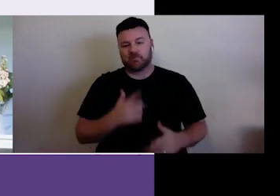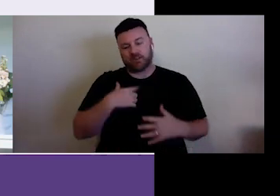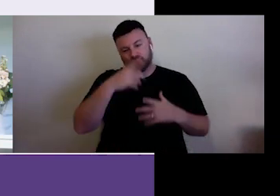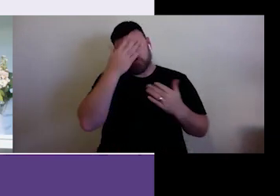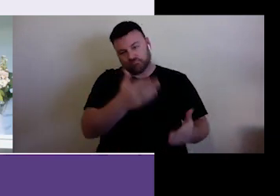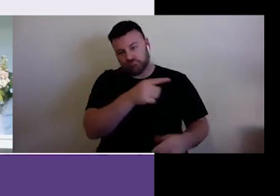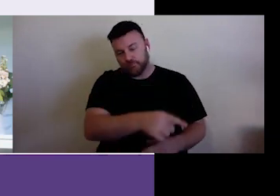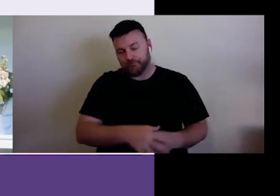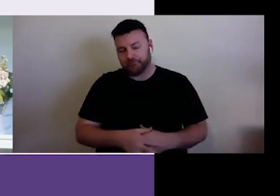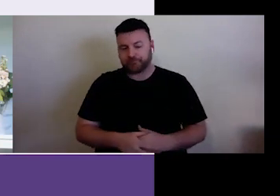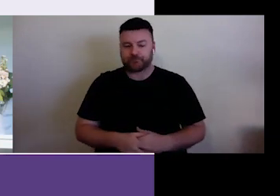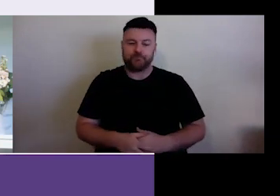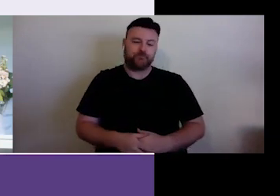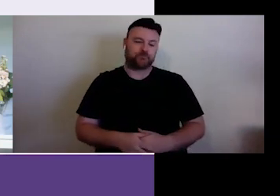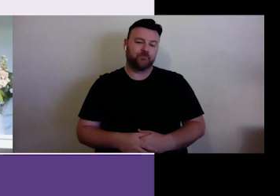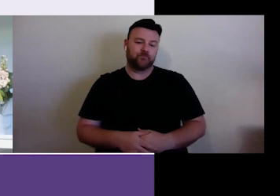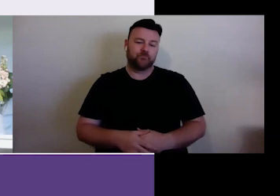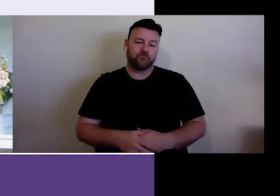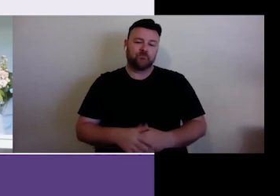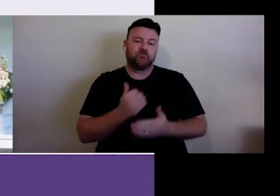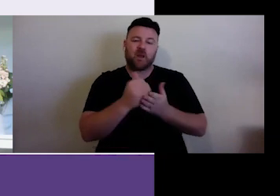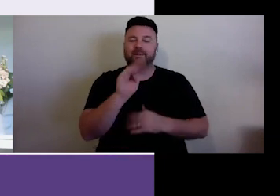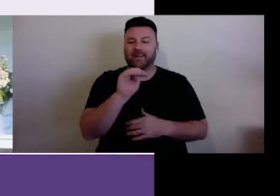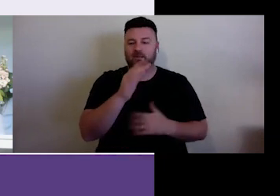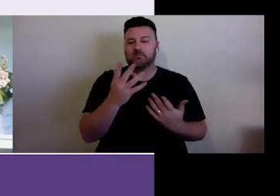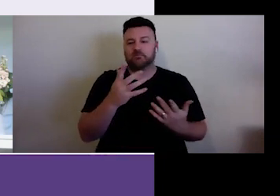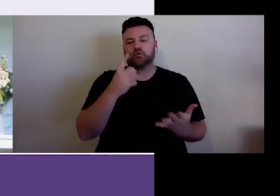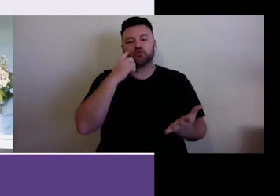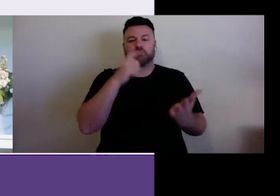Ten - recognition and protection. That is basically using copyright